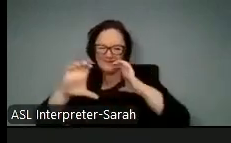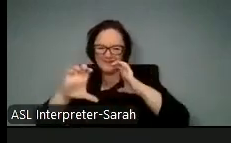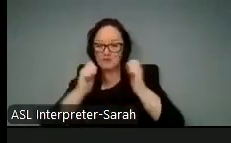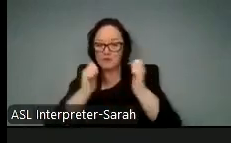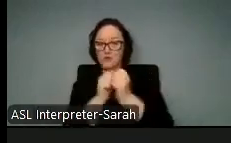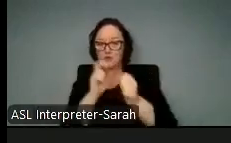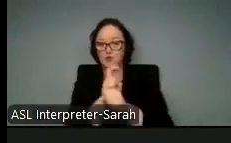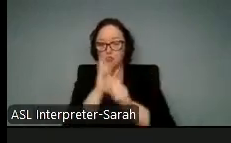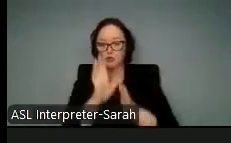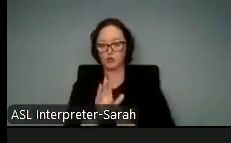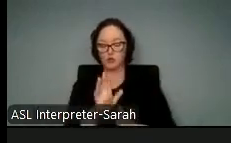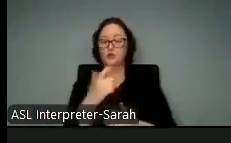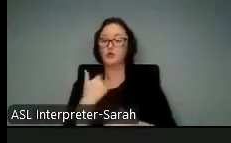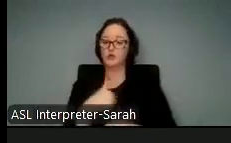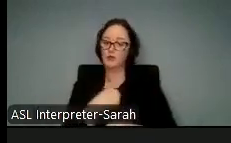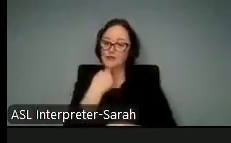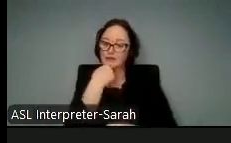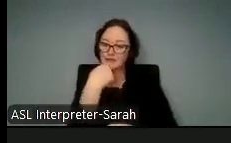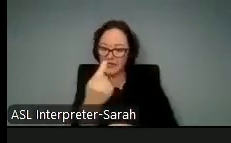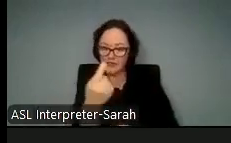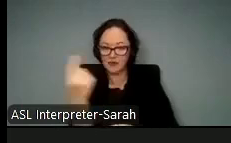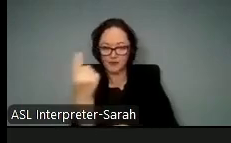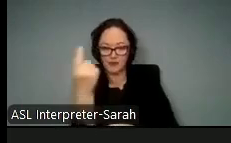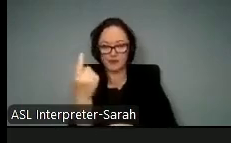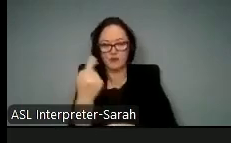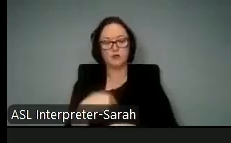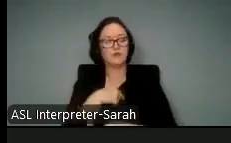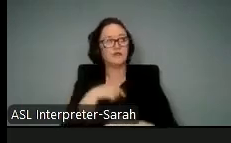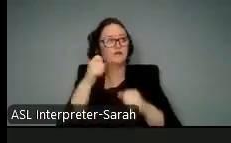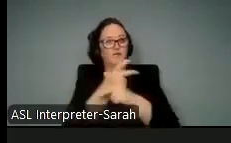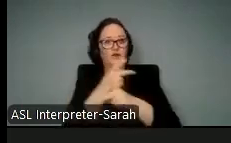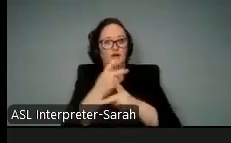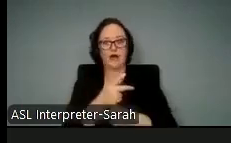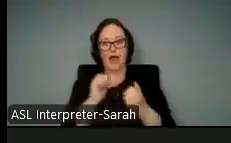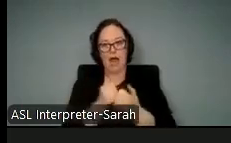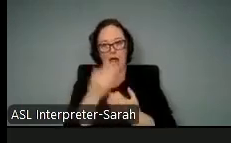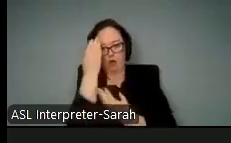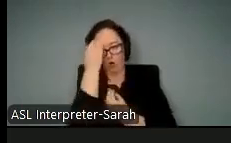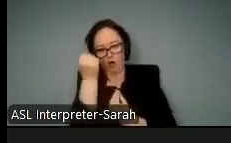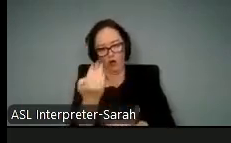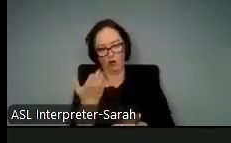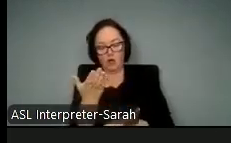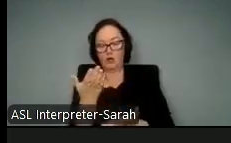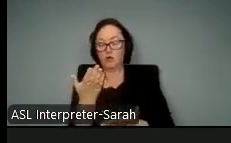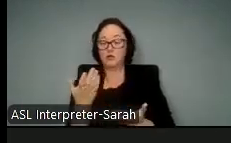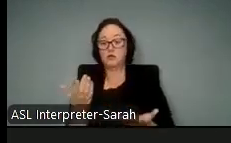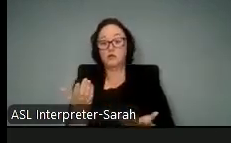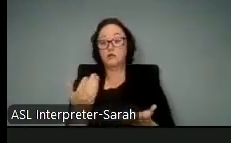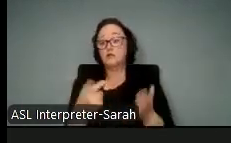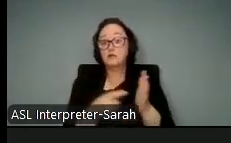and we need to know what to say and how to say it effectively and sometimes the best thing to say is nothing.